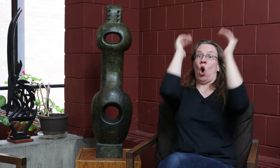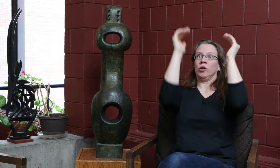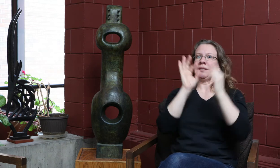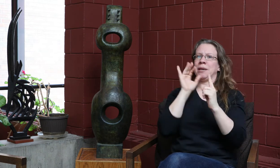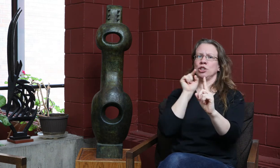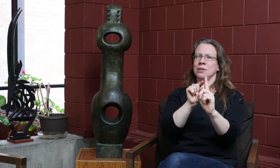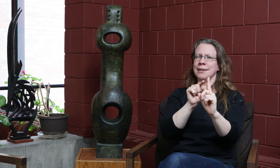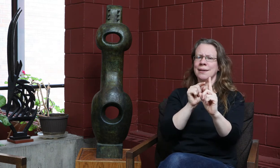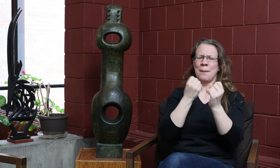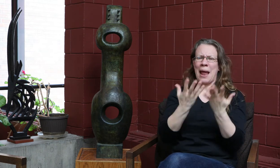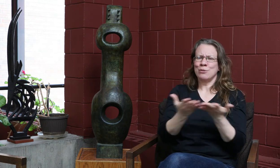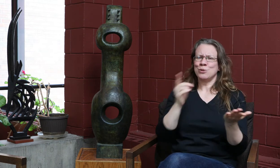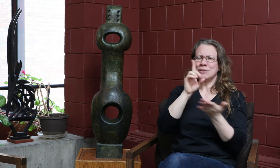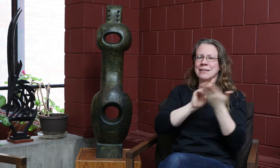Especially adults. Many resources are designed for children.